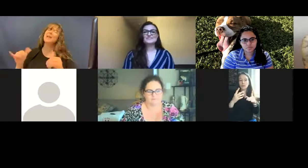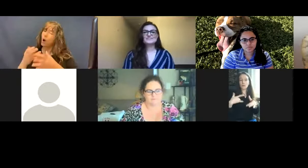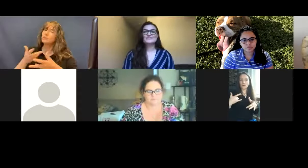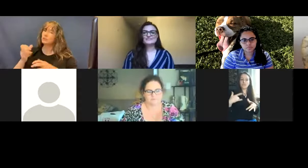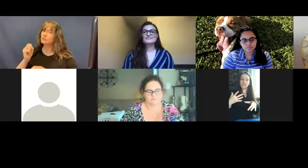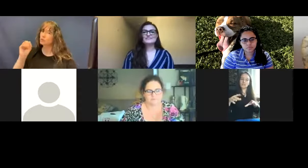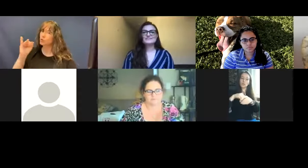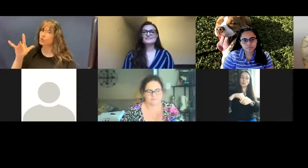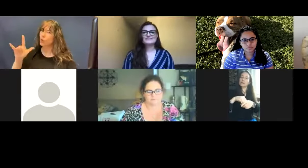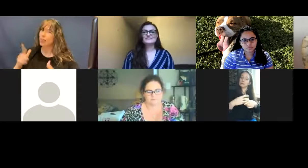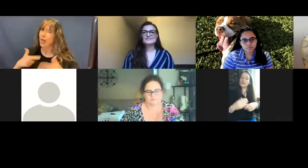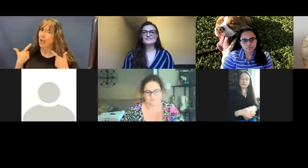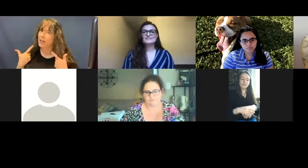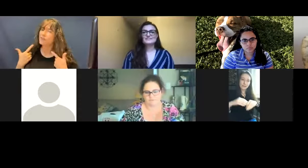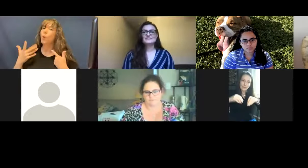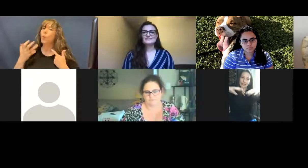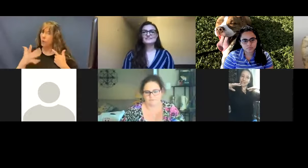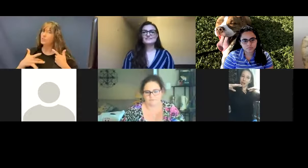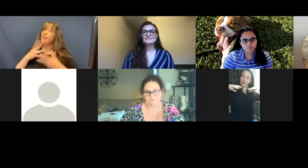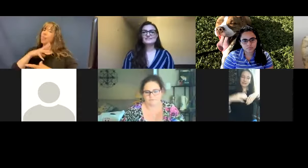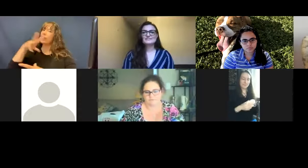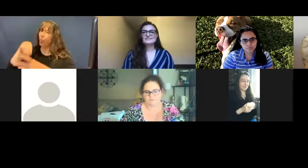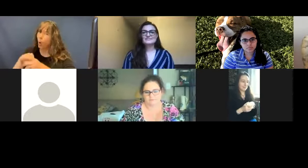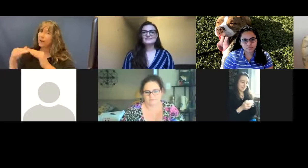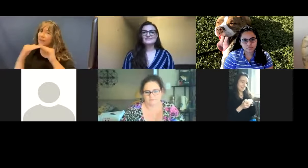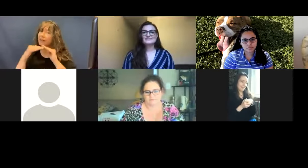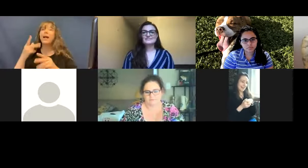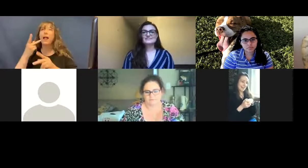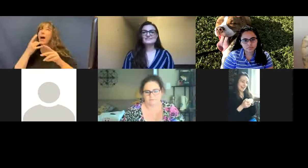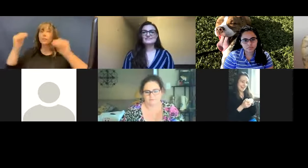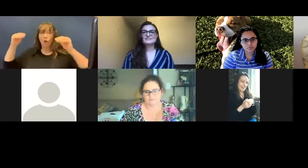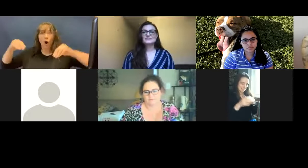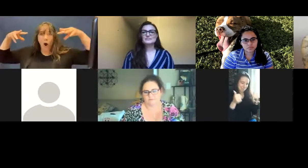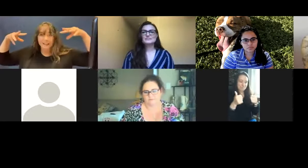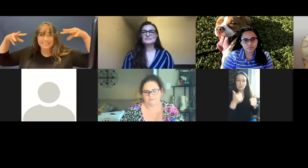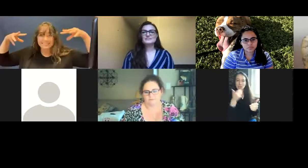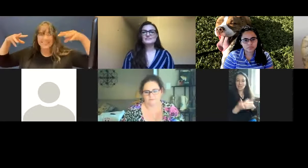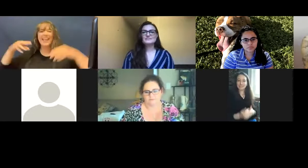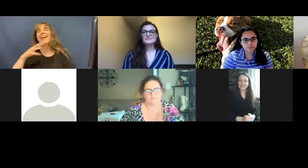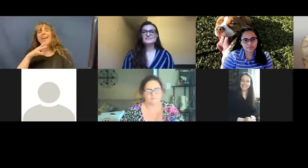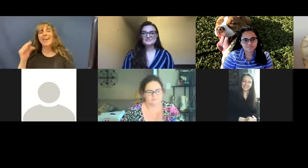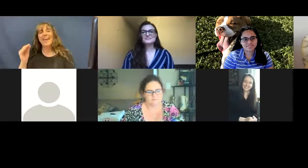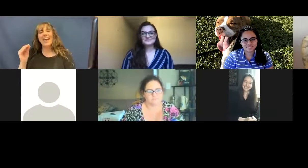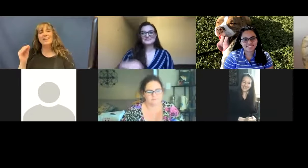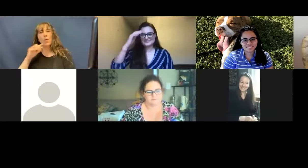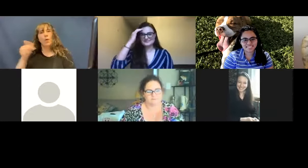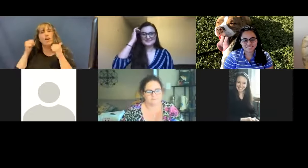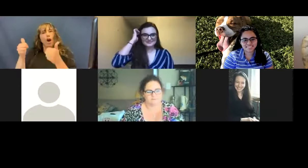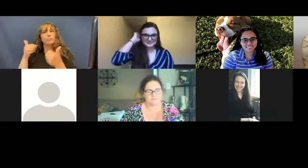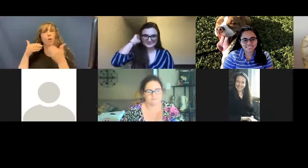that want to feel included. Keep the lights on, and we'll be good.